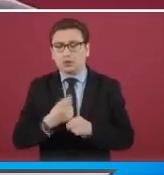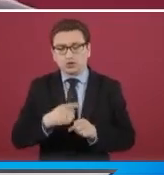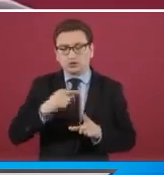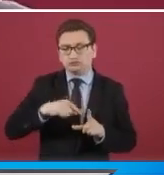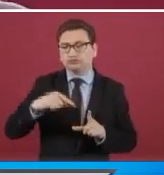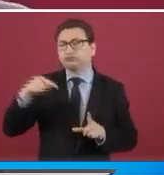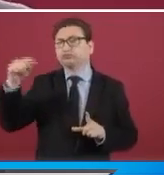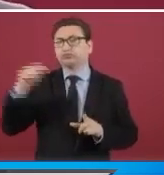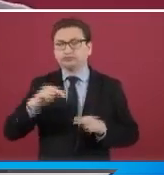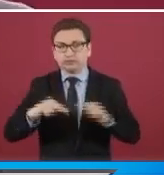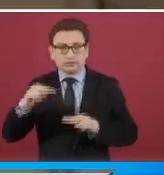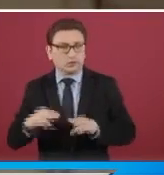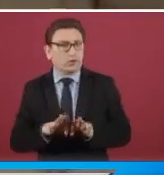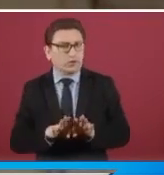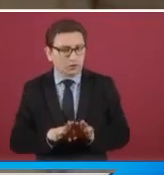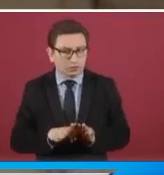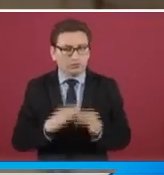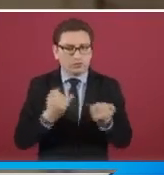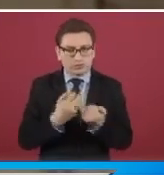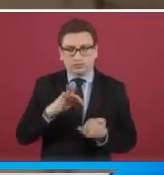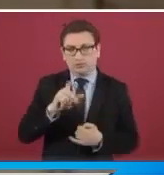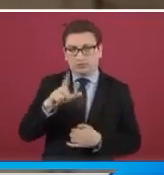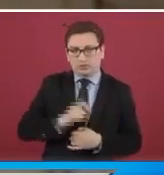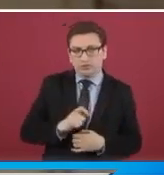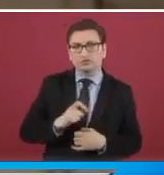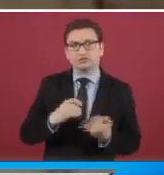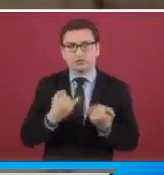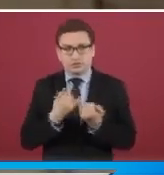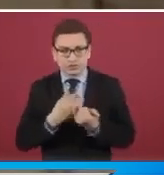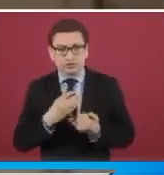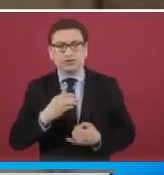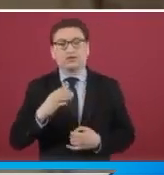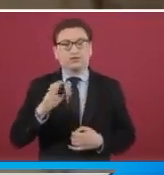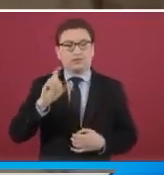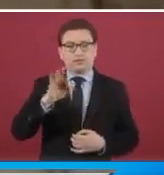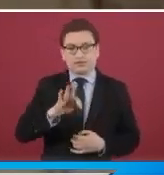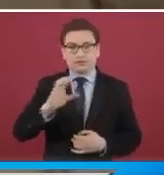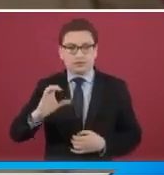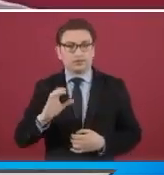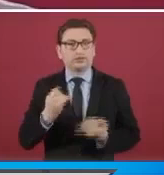The Bank of Mexico will have to defend the projection position of 2% growth in 10 years